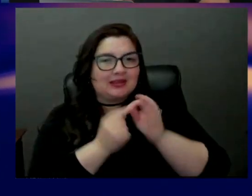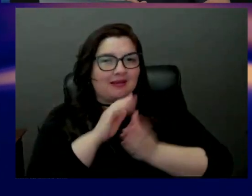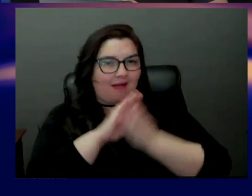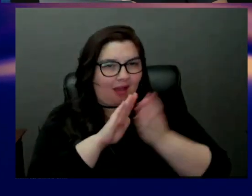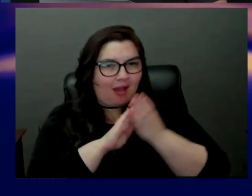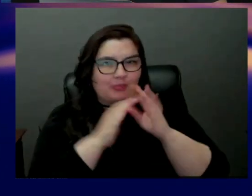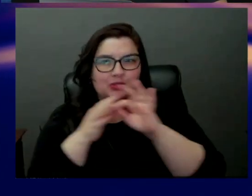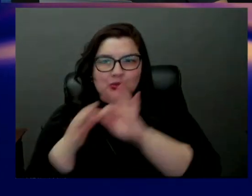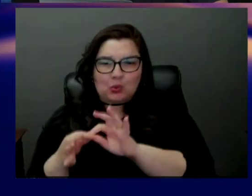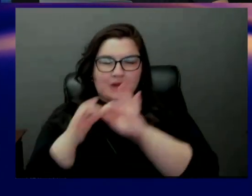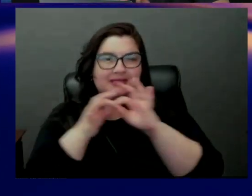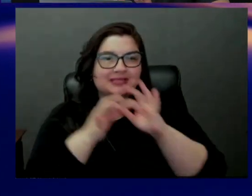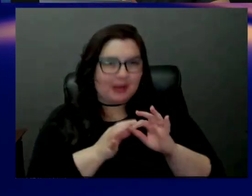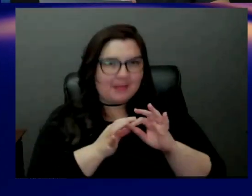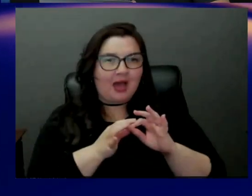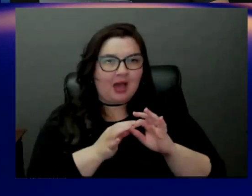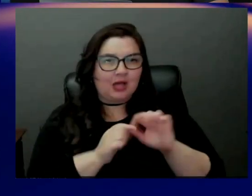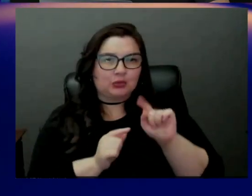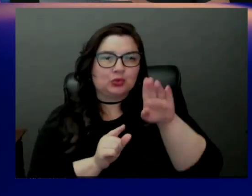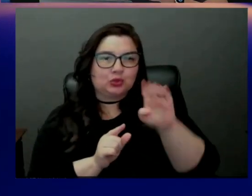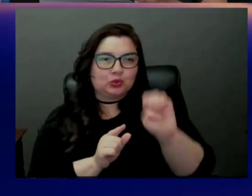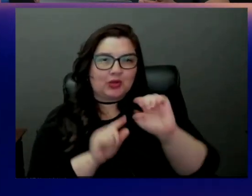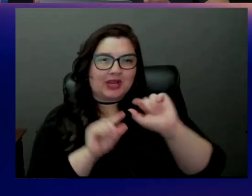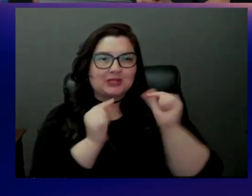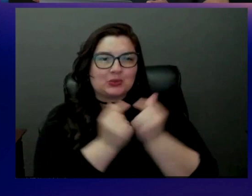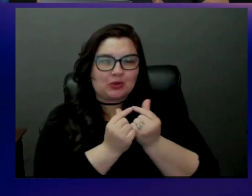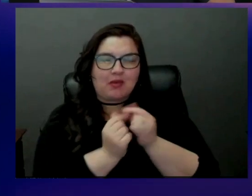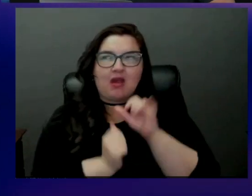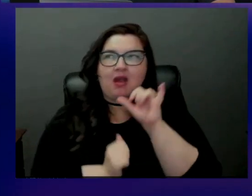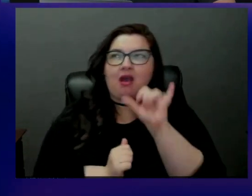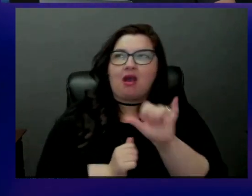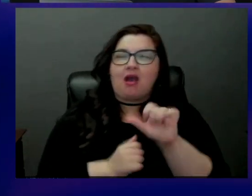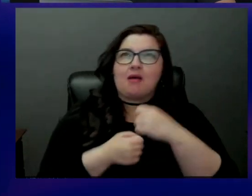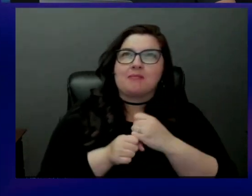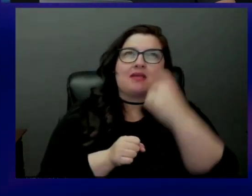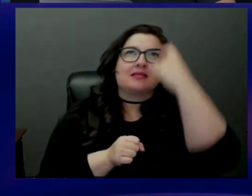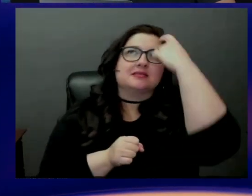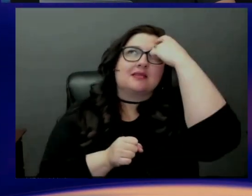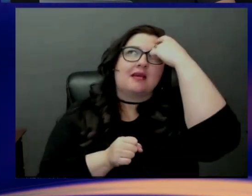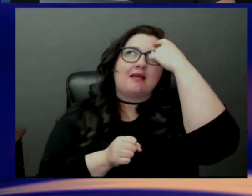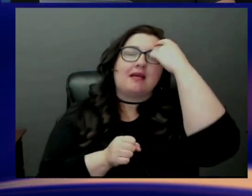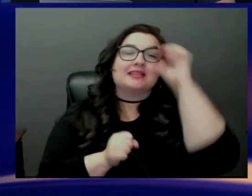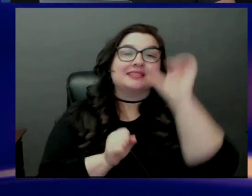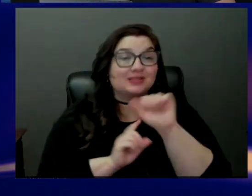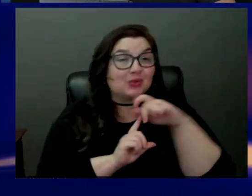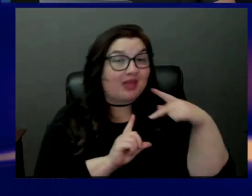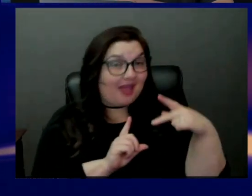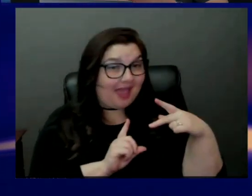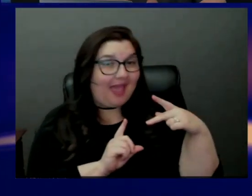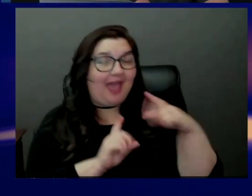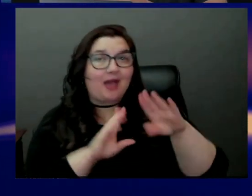essentially to a trace group out. [Kyle] Heres makes sense. So you can think of your app as essentially providing these five types